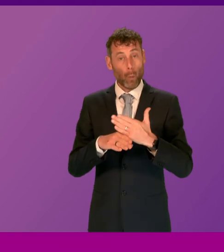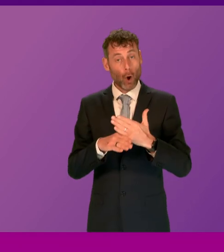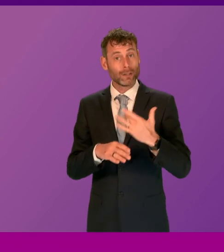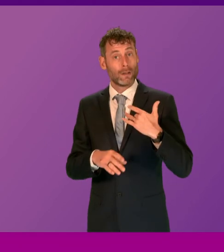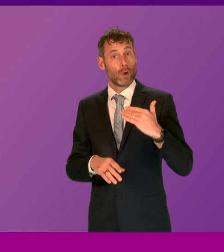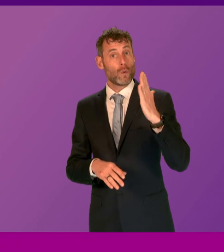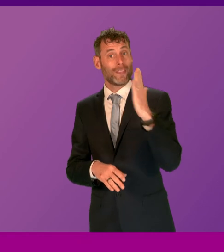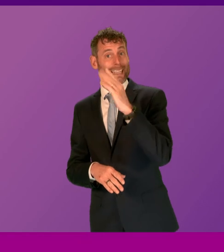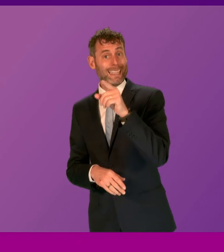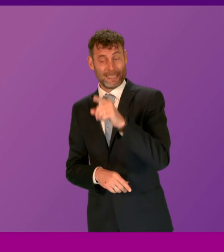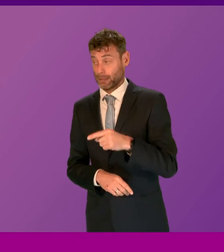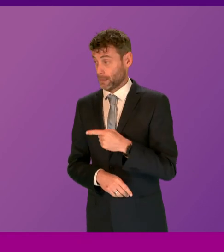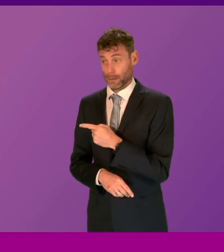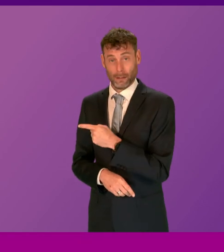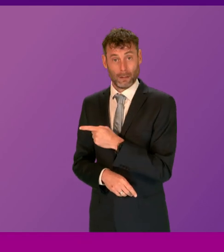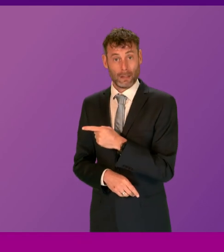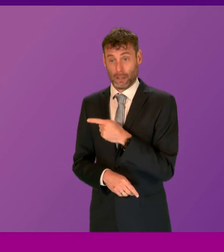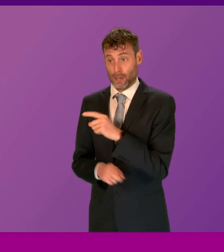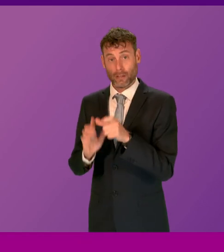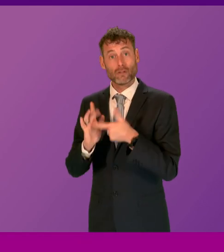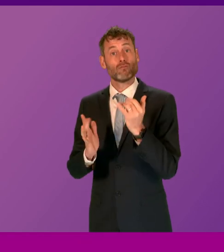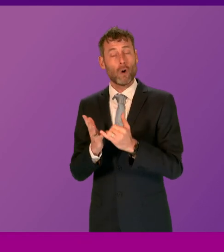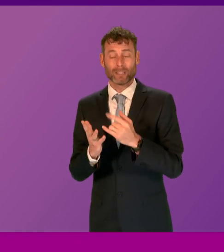Ross threatened to resign, but he is still sitting here.